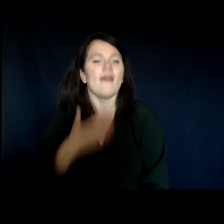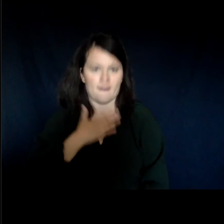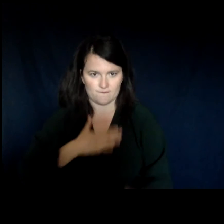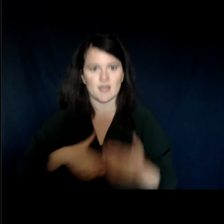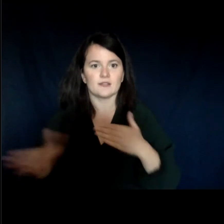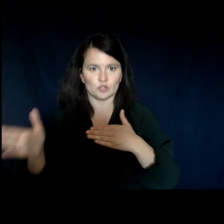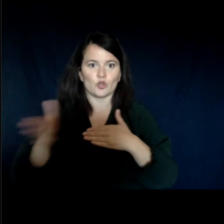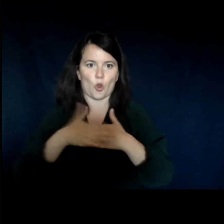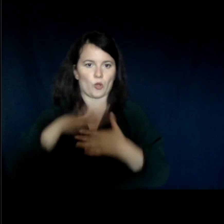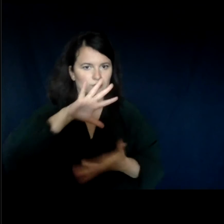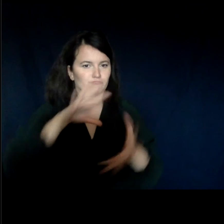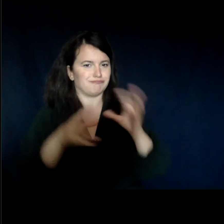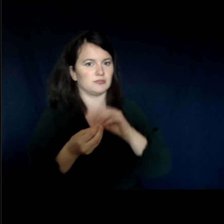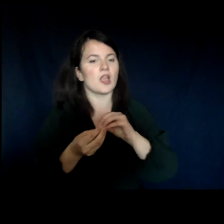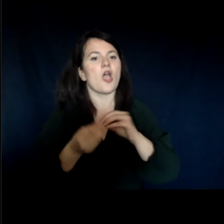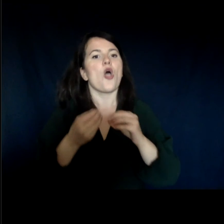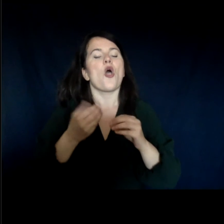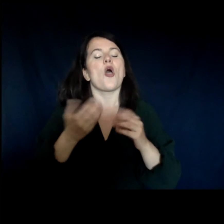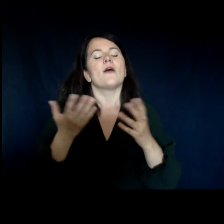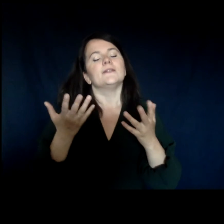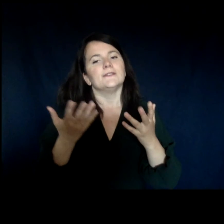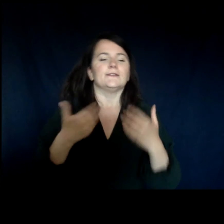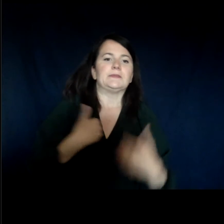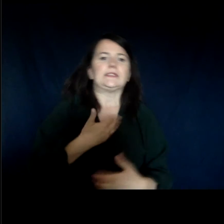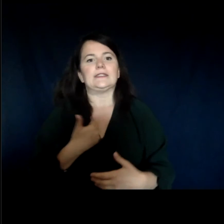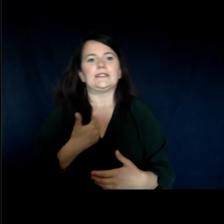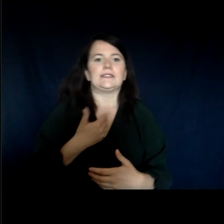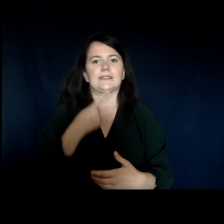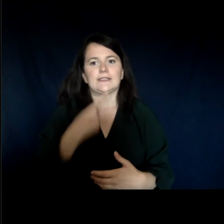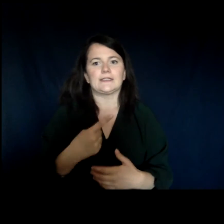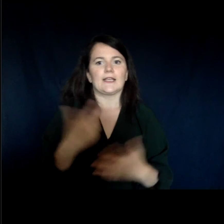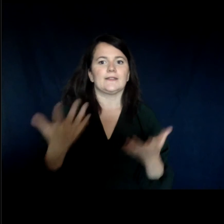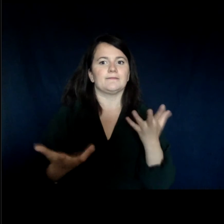I hesitate saying this. In fact, I'm deeply disappointed.